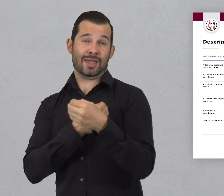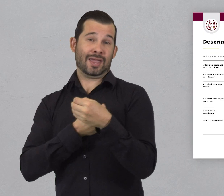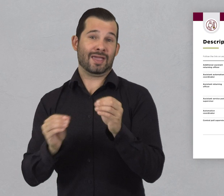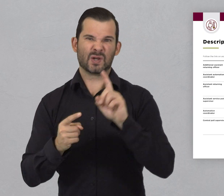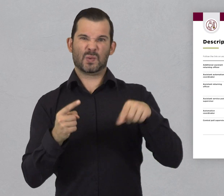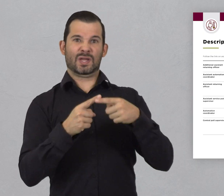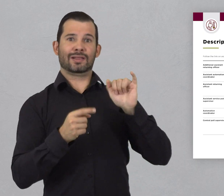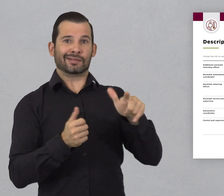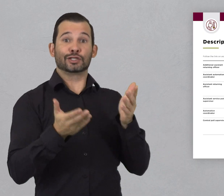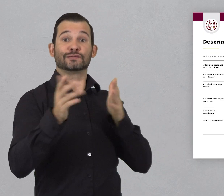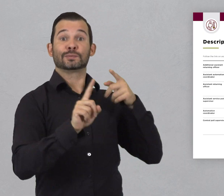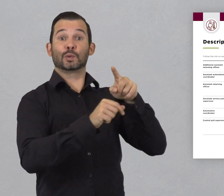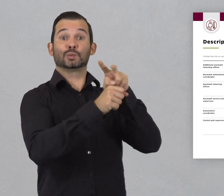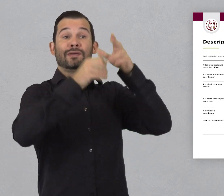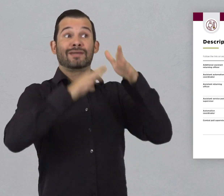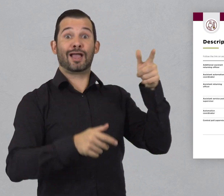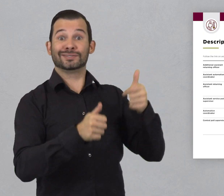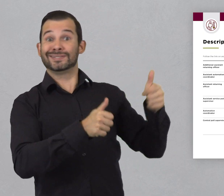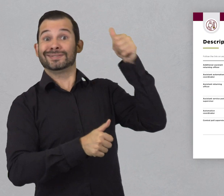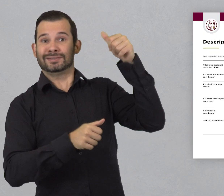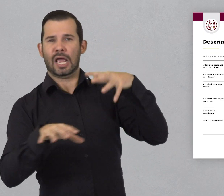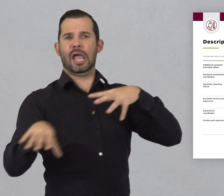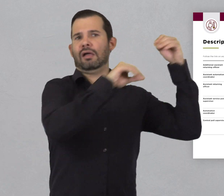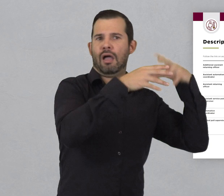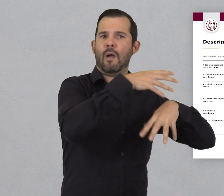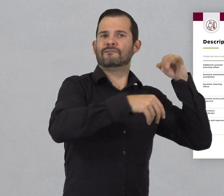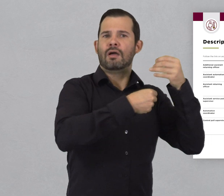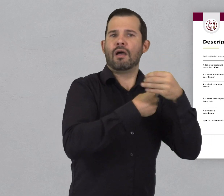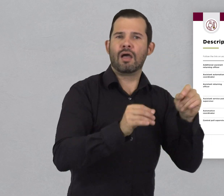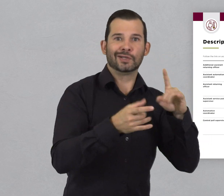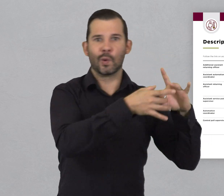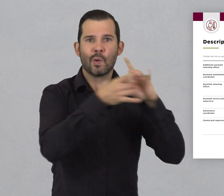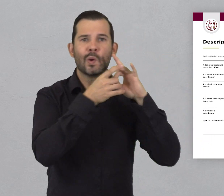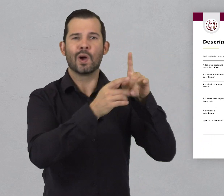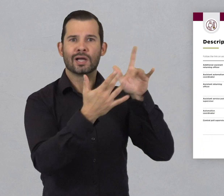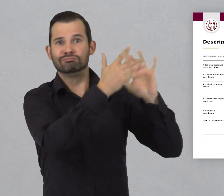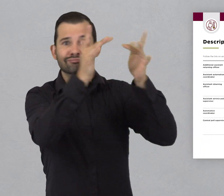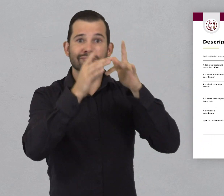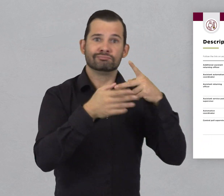when the service point supervisor is out of the office coordinating outreach initiatives